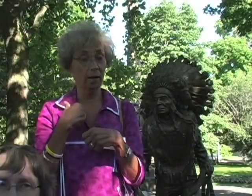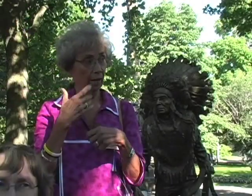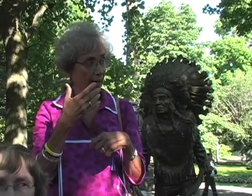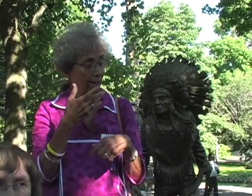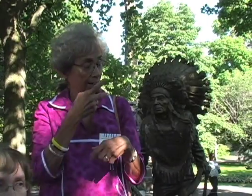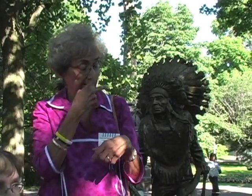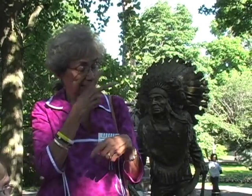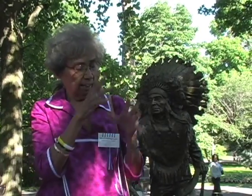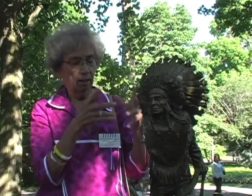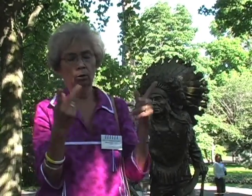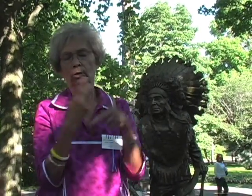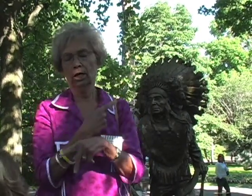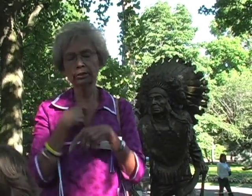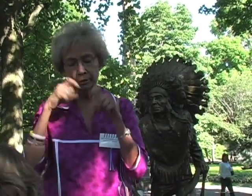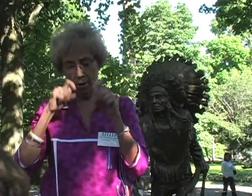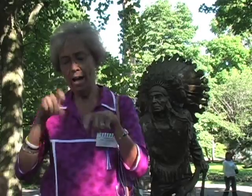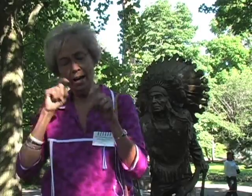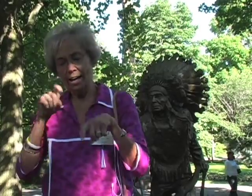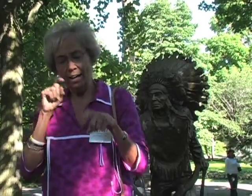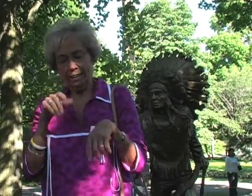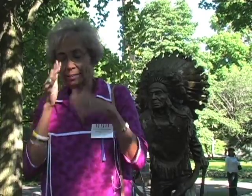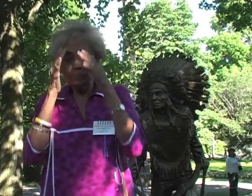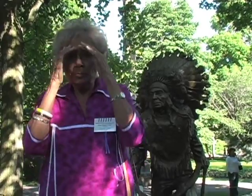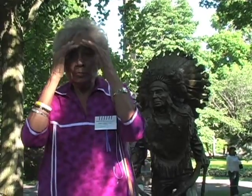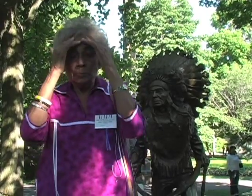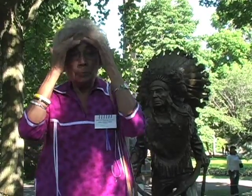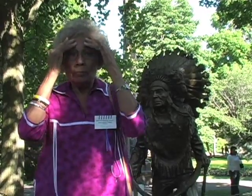When I saw that I started crying heavily.